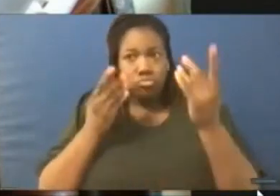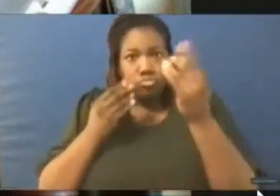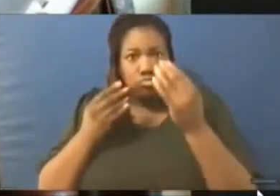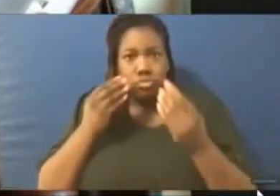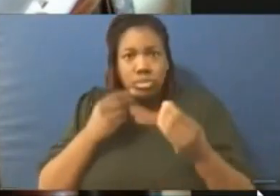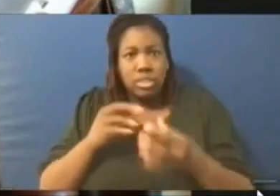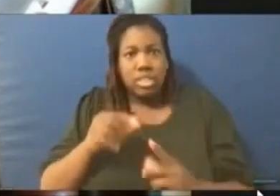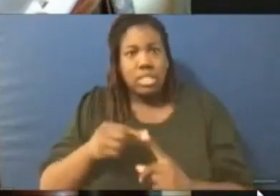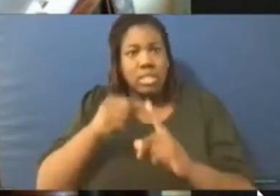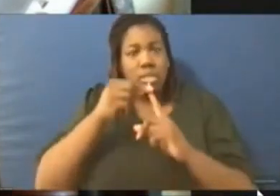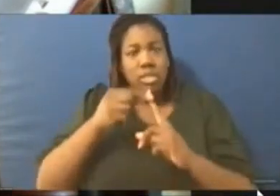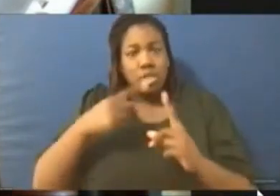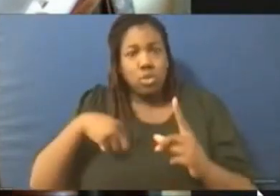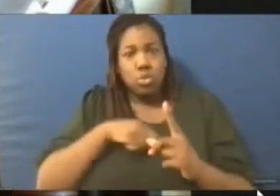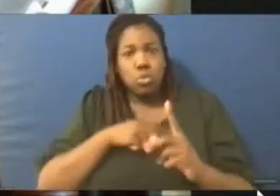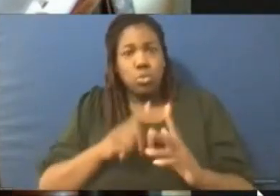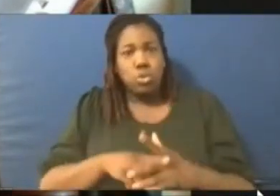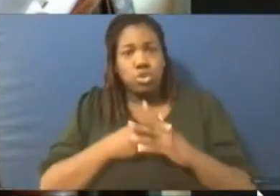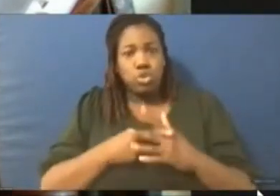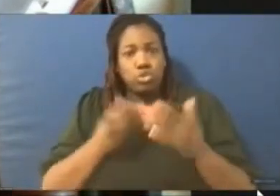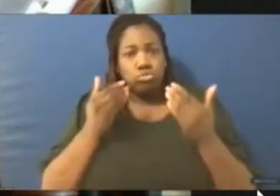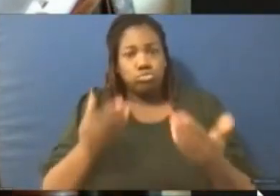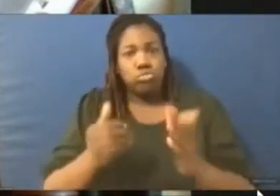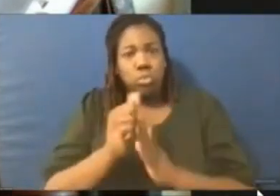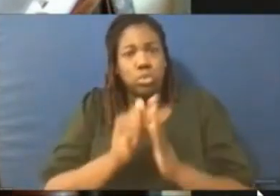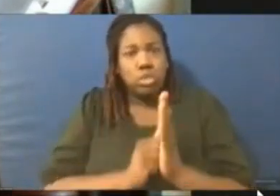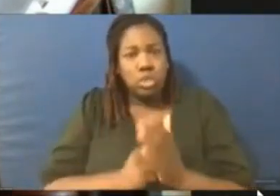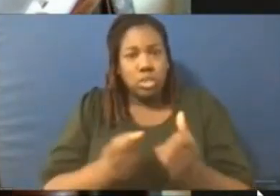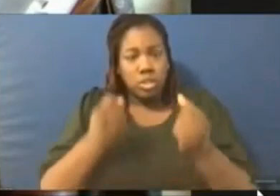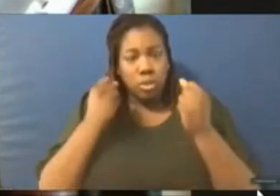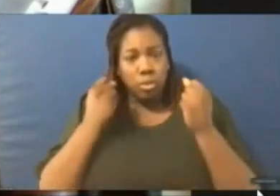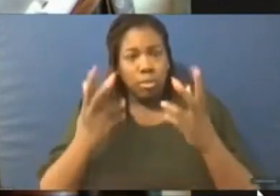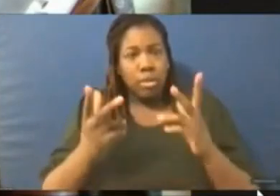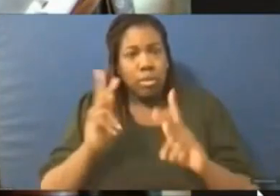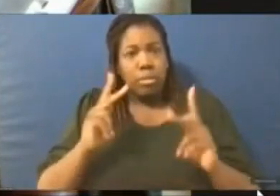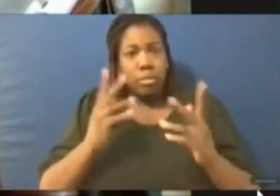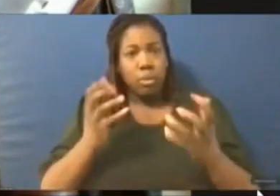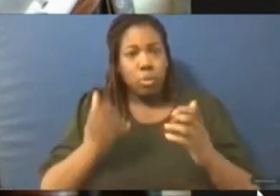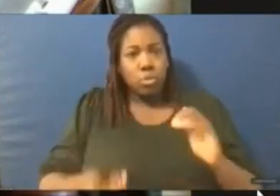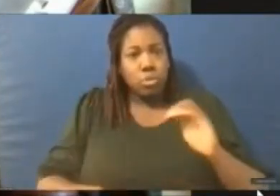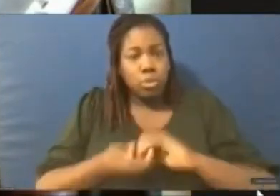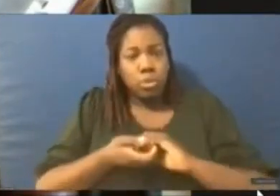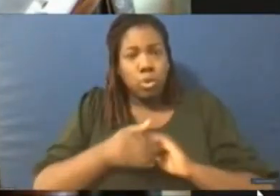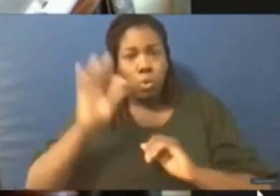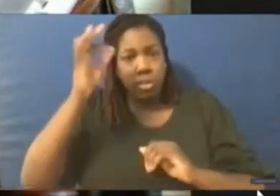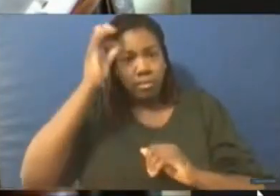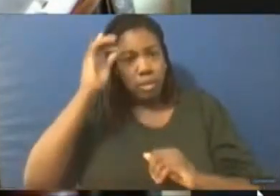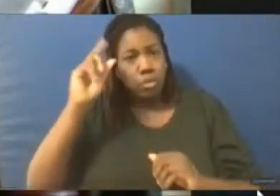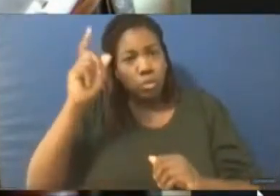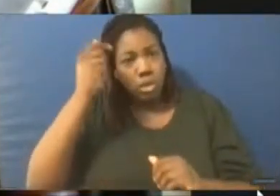as we move this agenda forward that there are many that really do want to partner with the federal government to make this a reality.